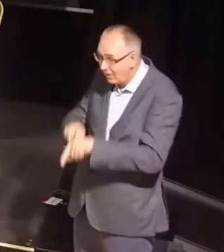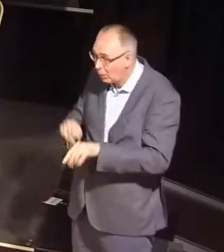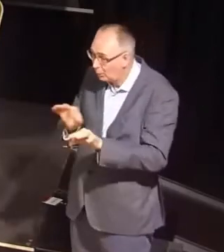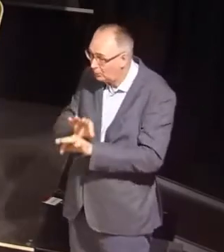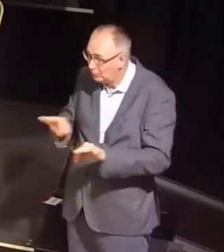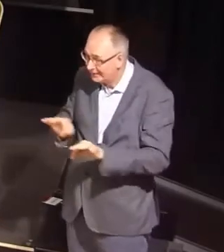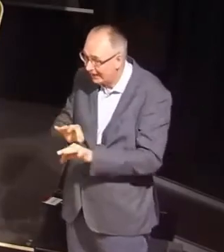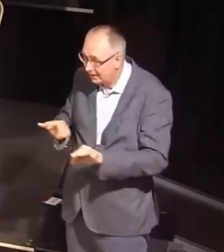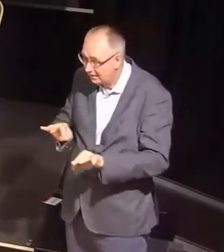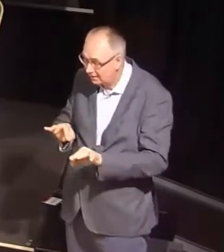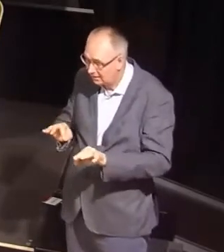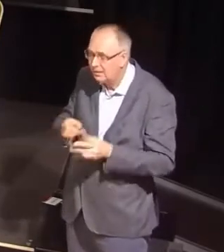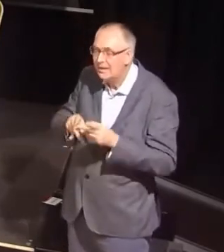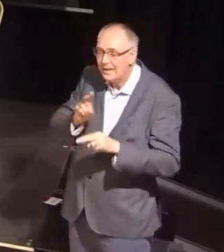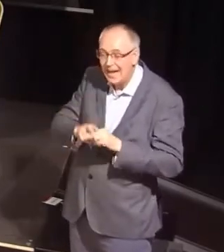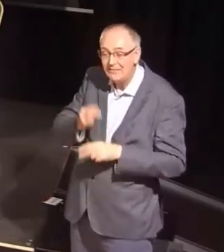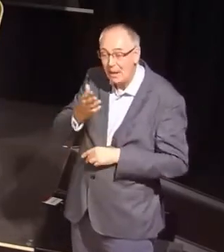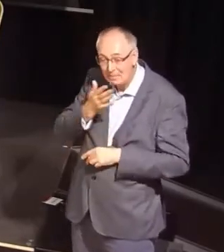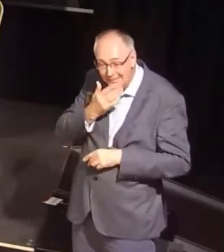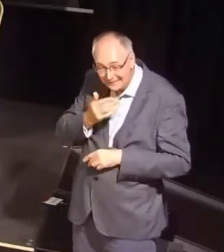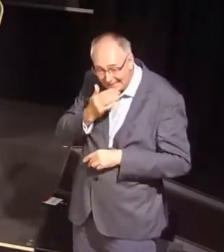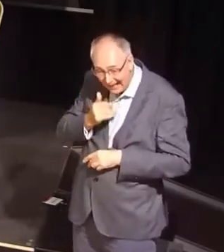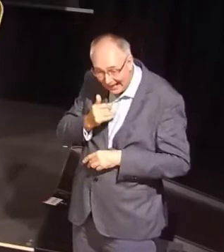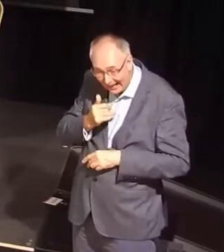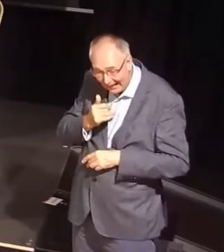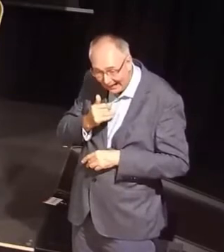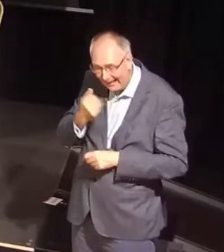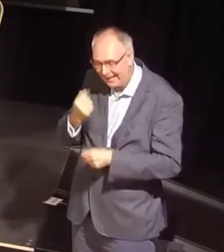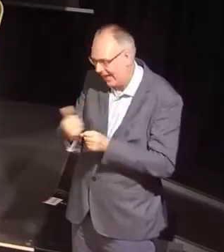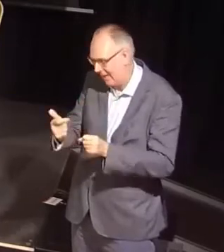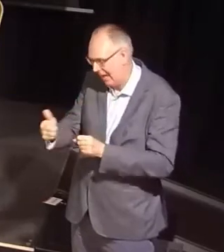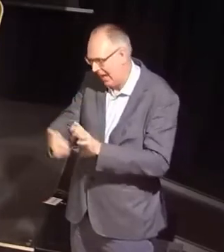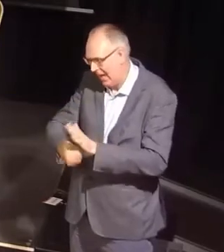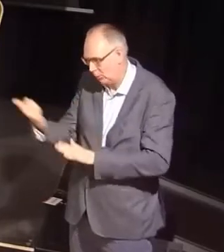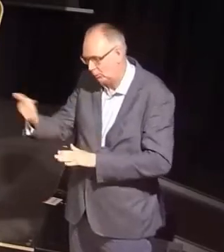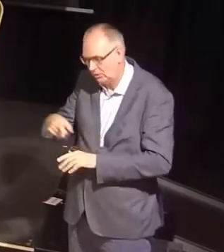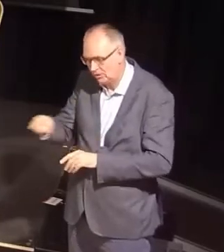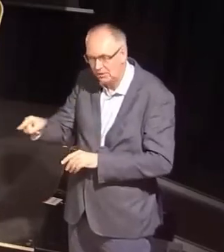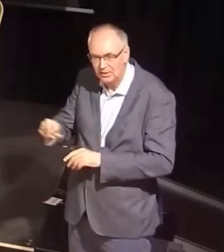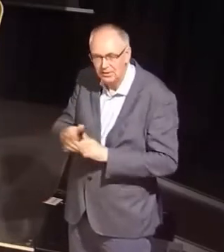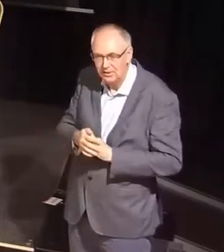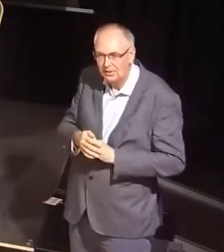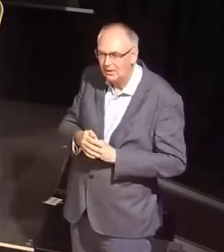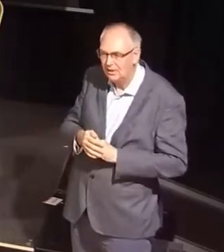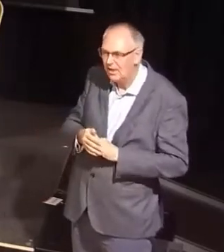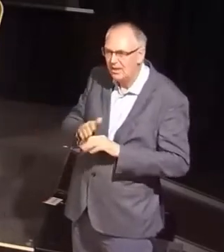and if you make a few mistakes you'll get kicked out of the game. It's, on paper, not the most accessible game out there.